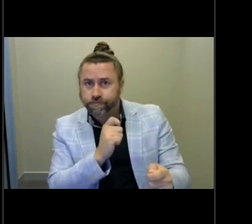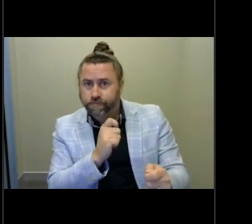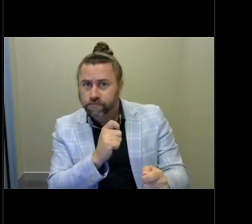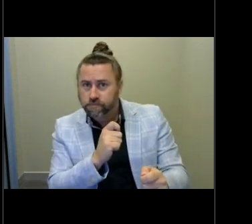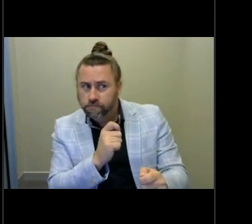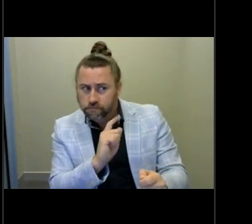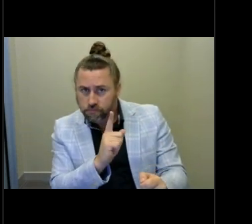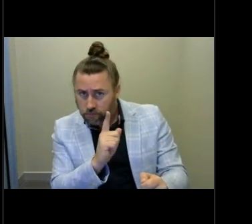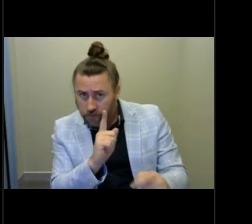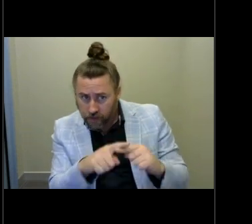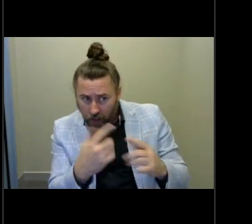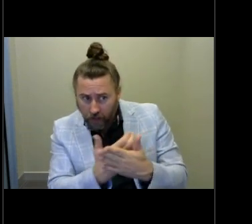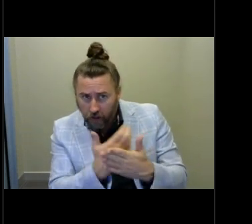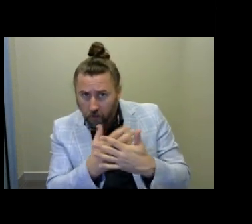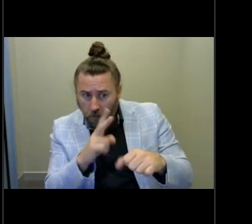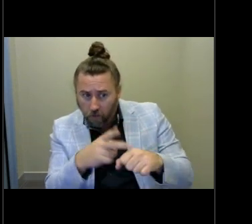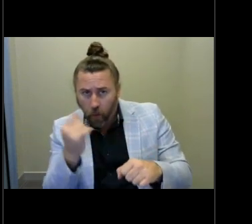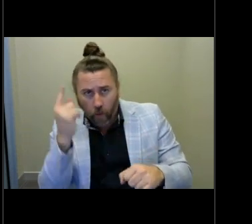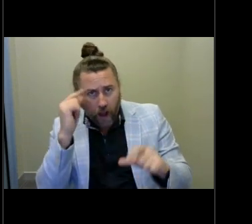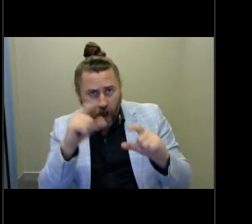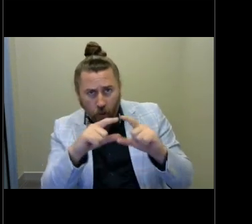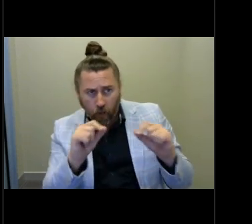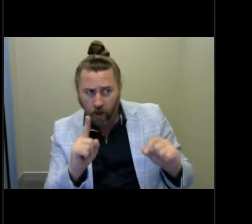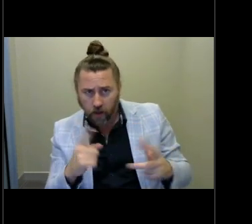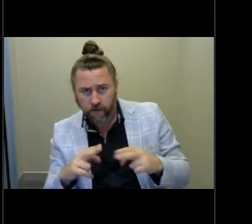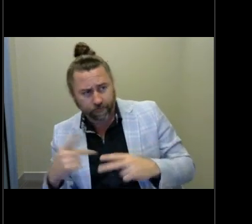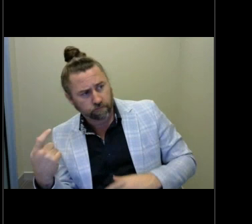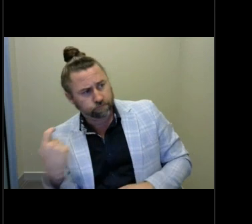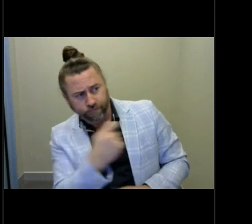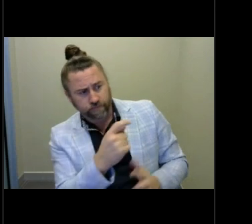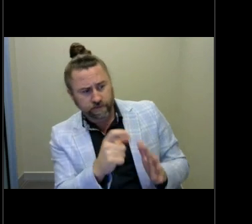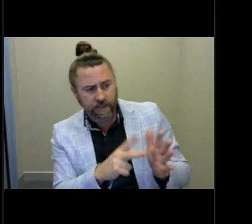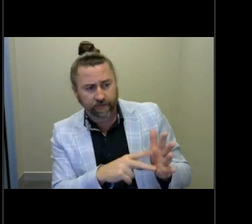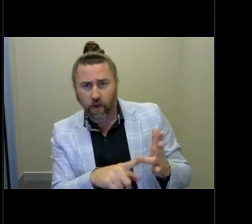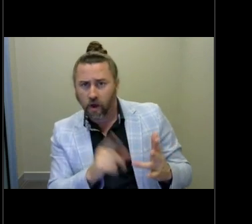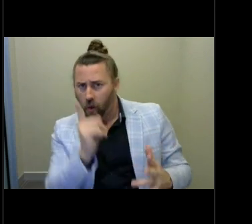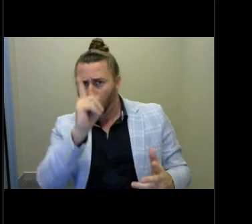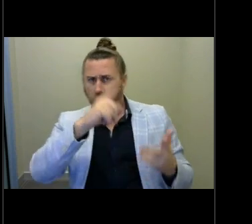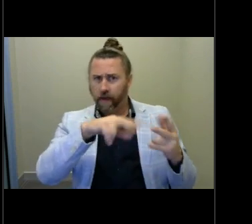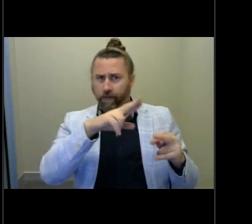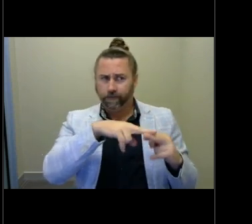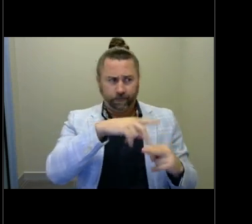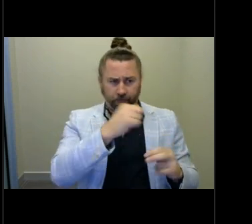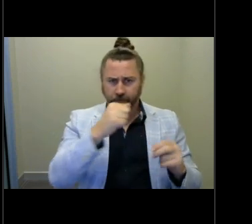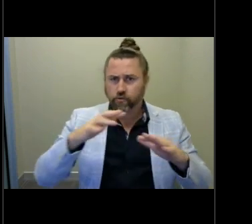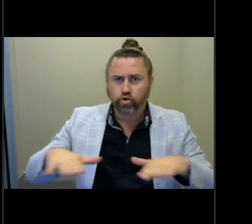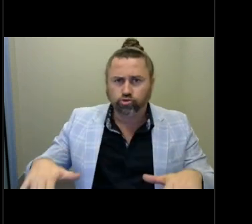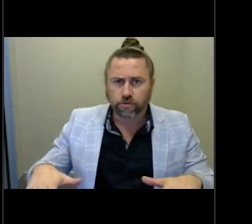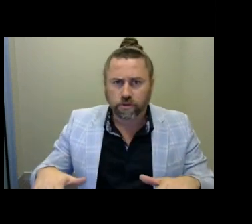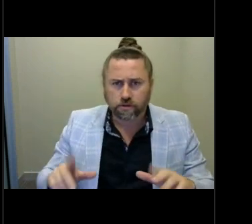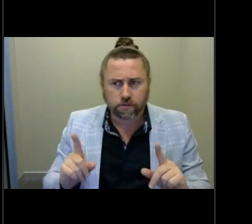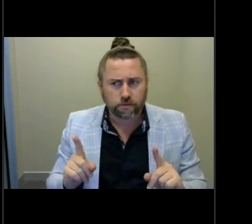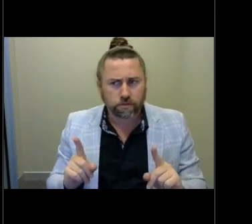upon it, particularly if they have children, are they, I guess a second question in here